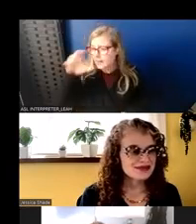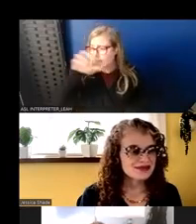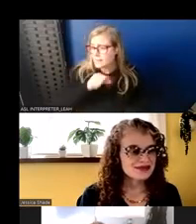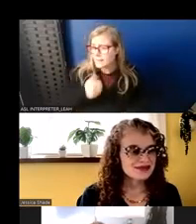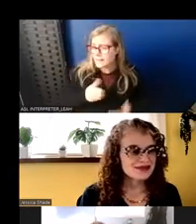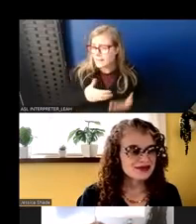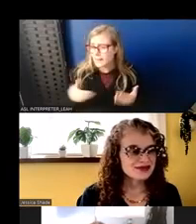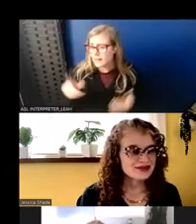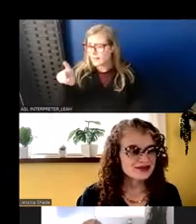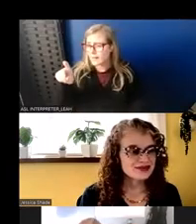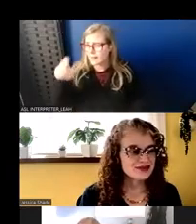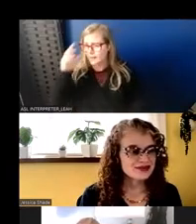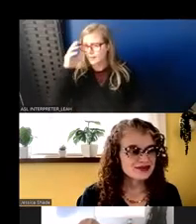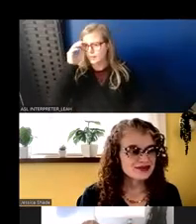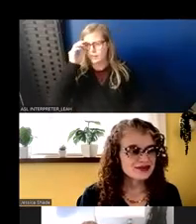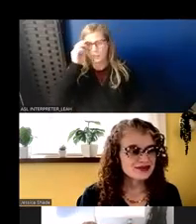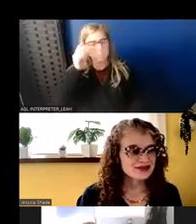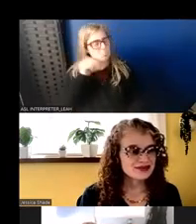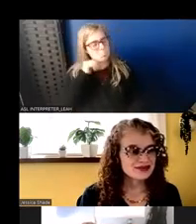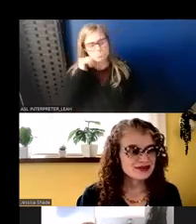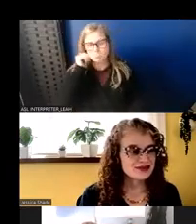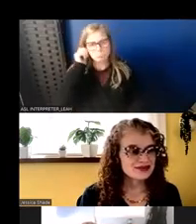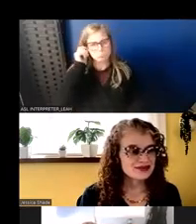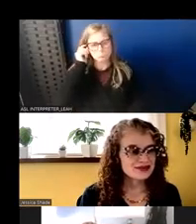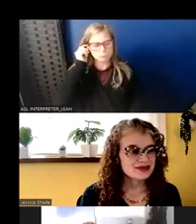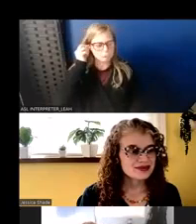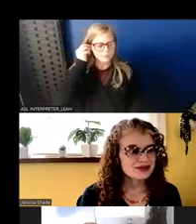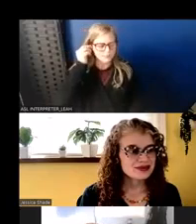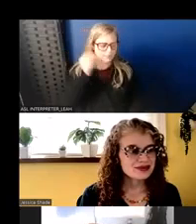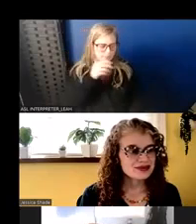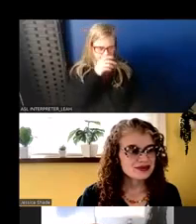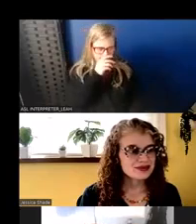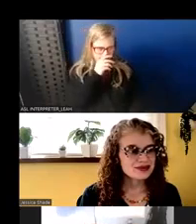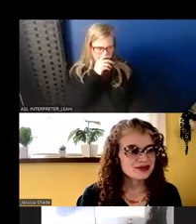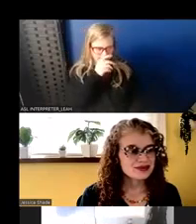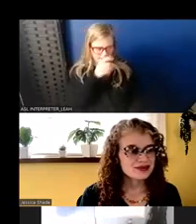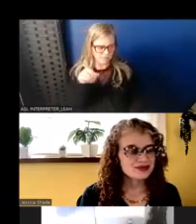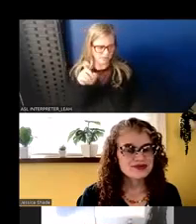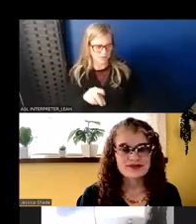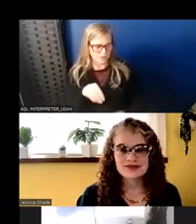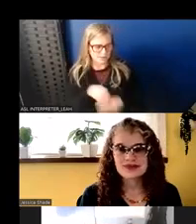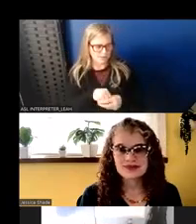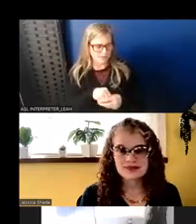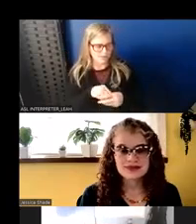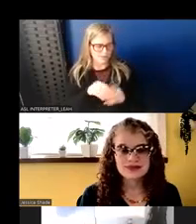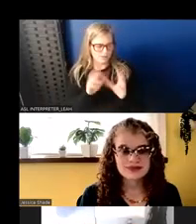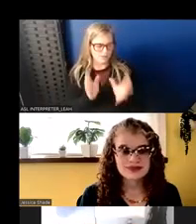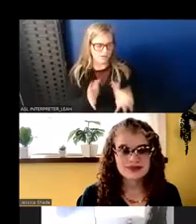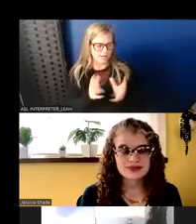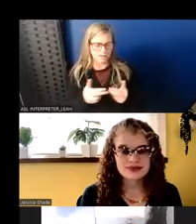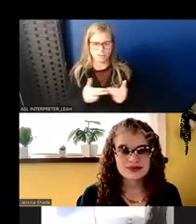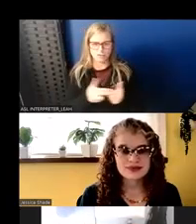No, I think that's good. There's a question in the chat to share the last slide. So can you go back a slide?